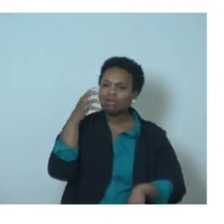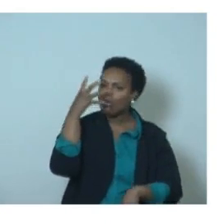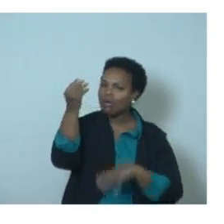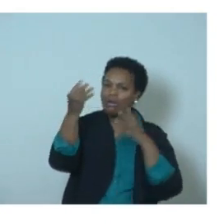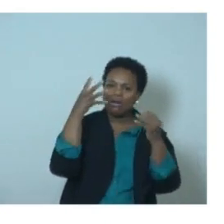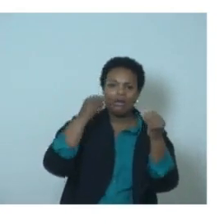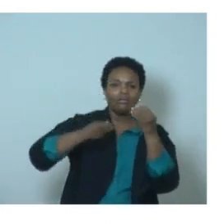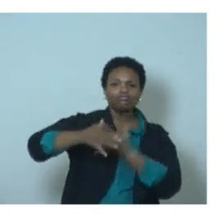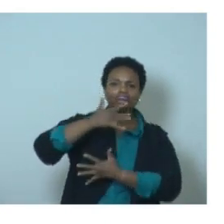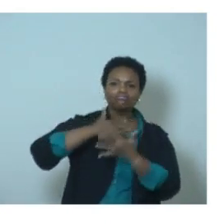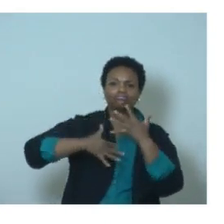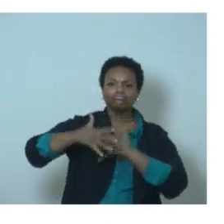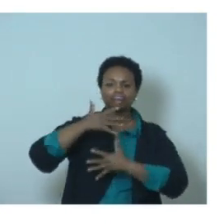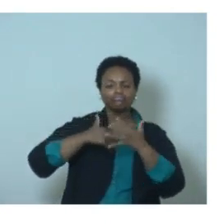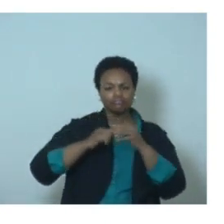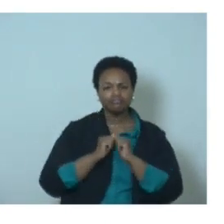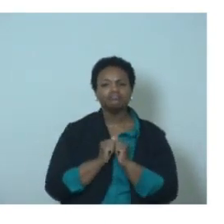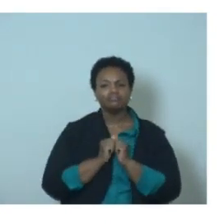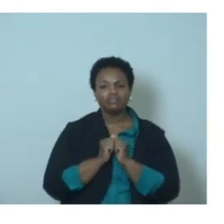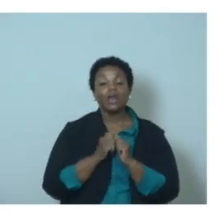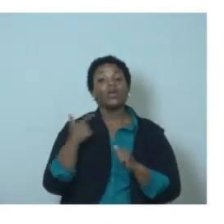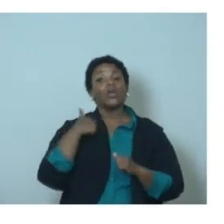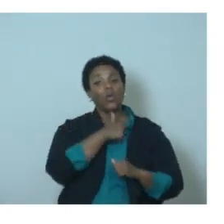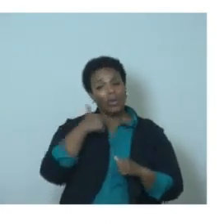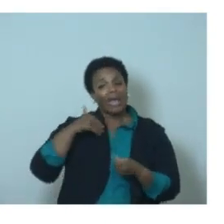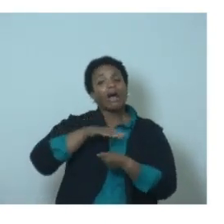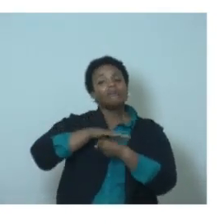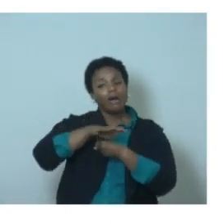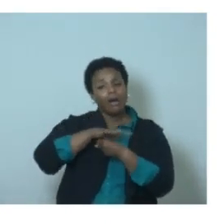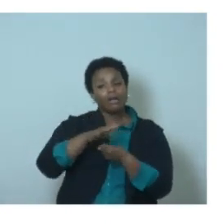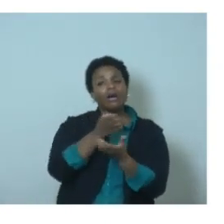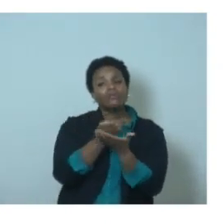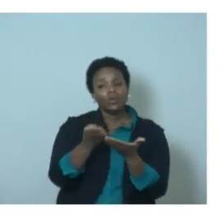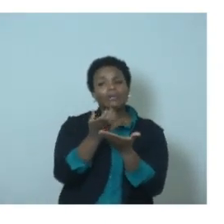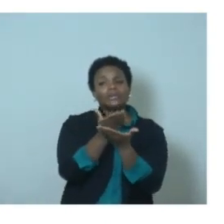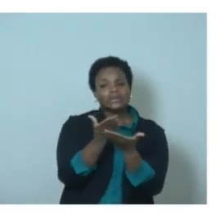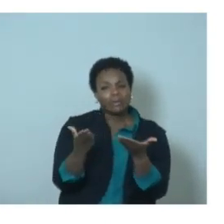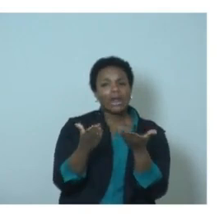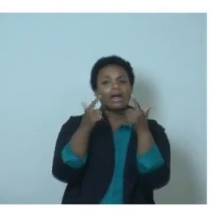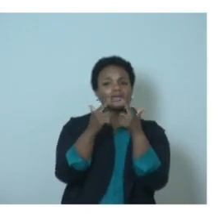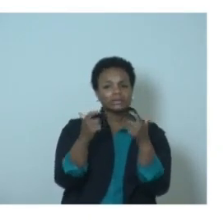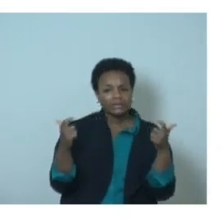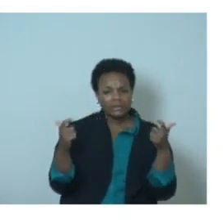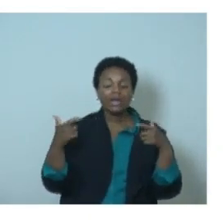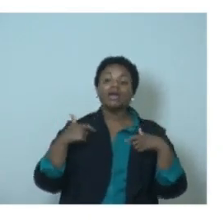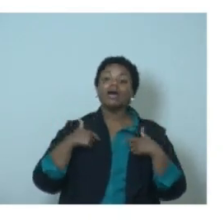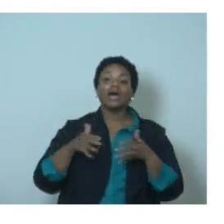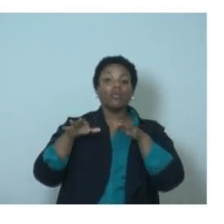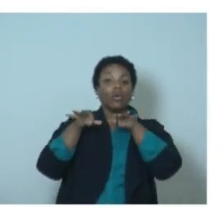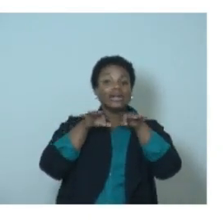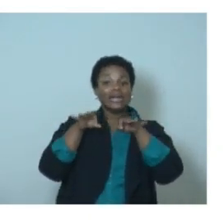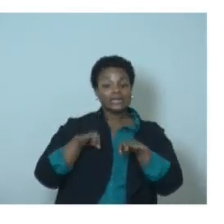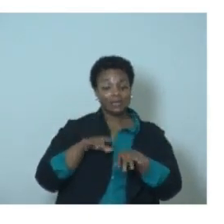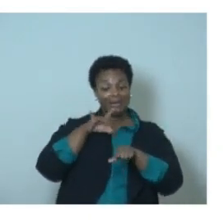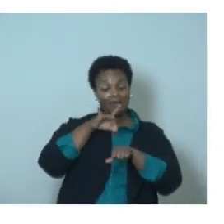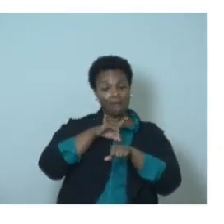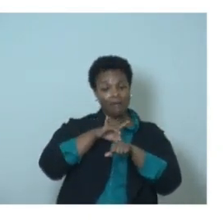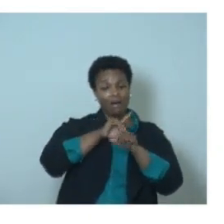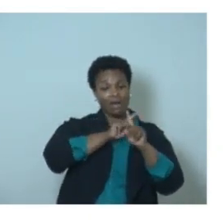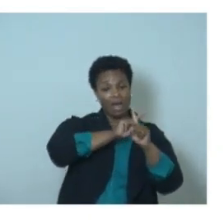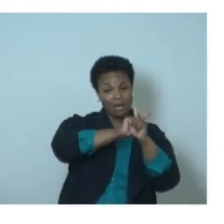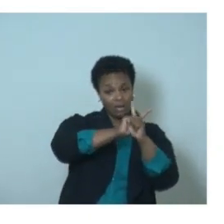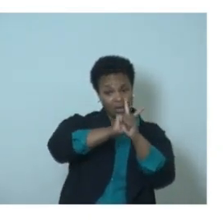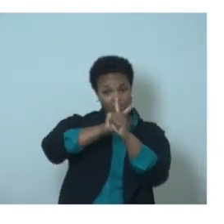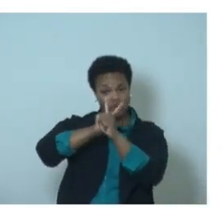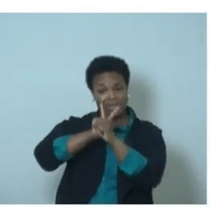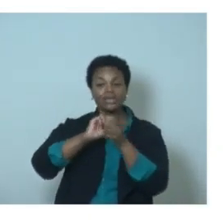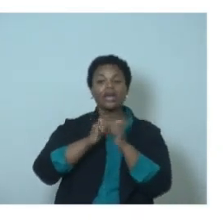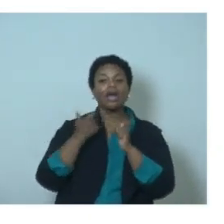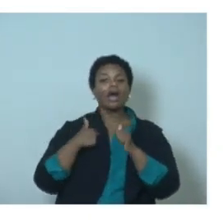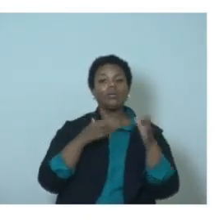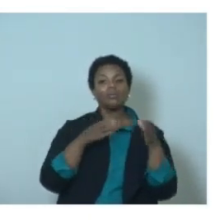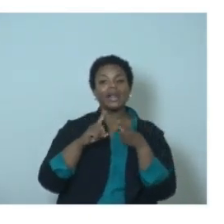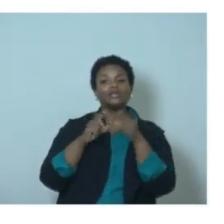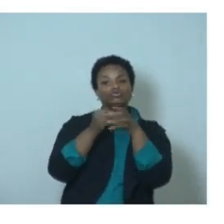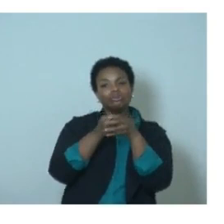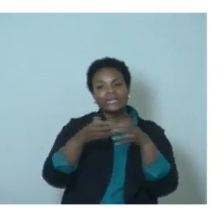HOME DON’T EXPAND ACTIVITIES TESTING NOT QUITE SURE OUR 78 AREA, BUT WE’RE WHEN WE HAVE ENOUGH ENOUGH SUPPLIES, WE CLEARLY HAVE THE CAPACITY EXPLAIN CONTACT TRACING IS BEING